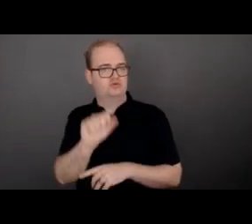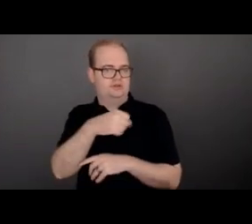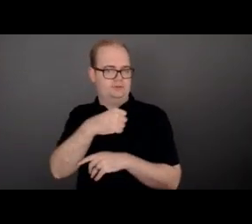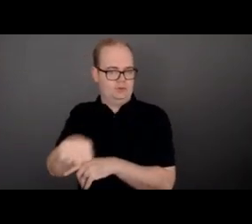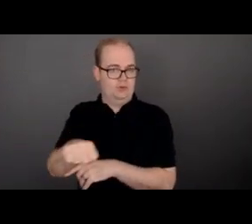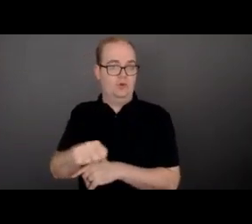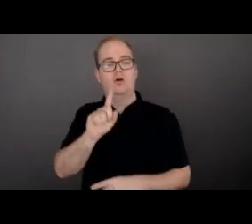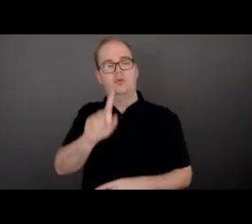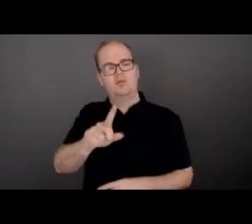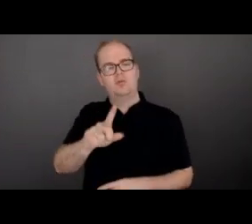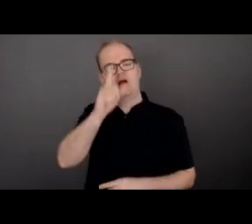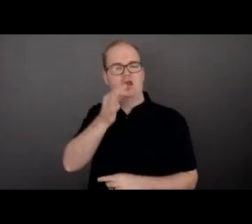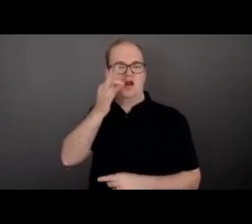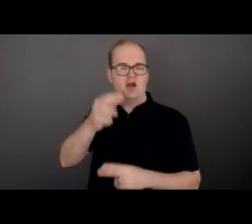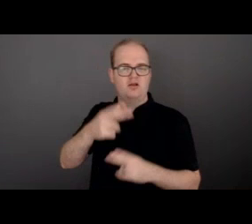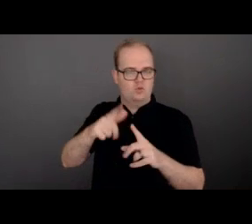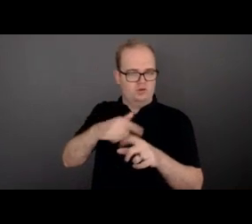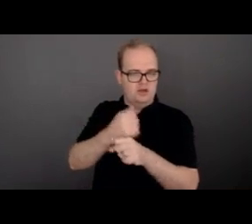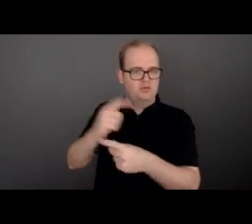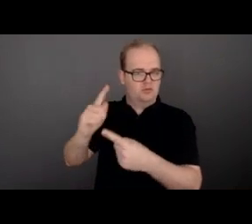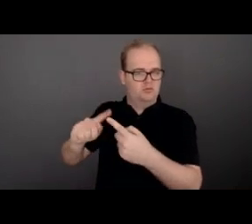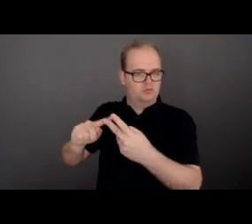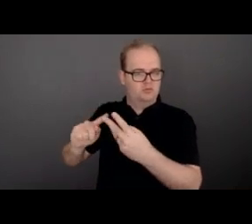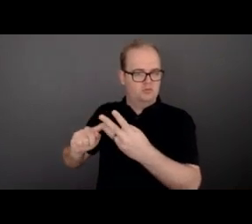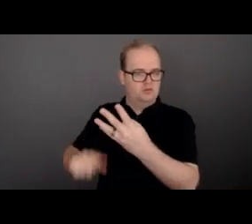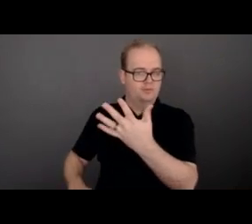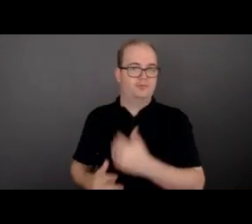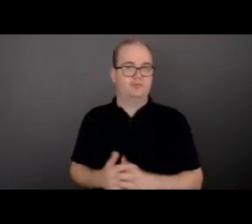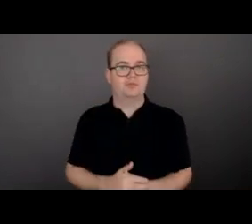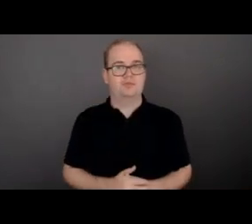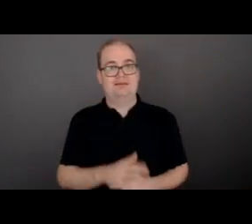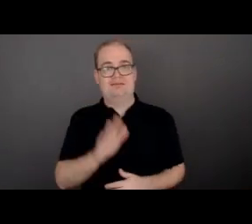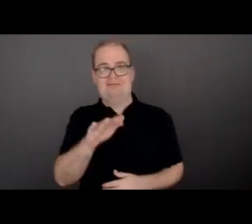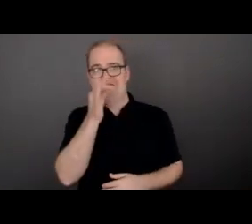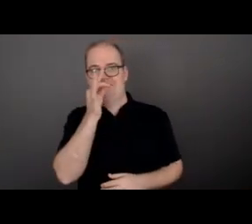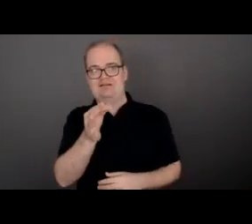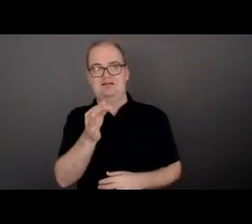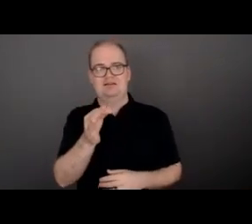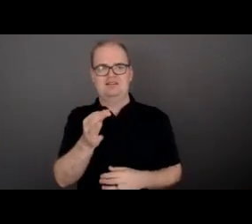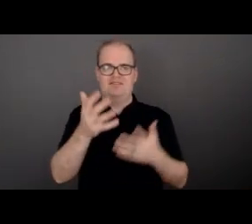Thanks, Daisy. We've had a lot of questions come in >> Yes, I can see.